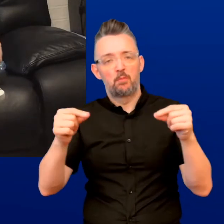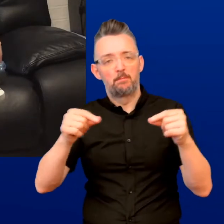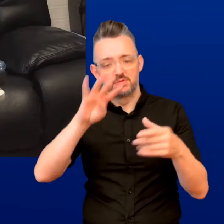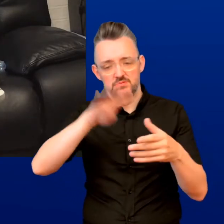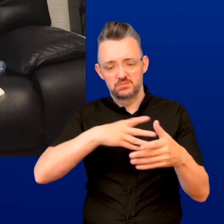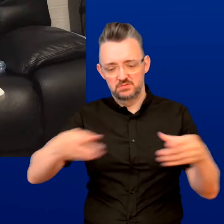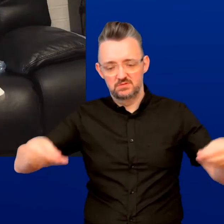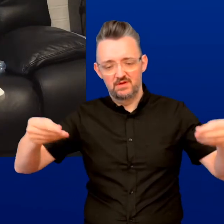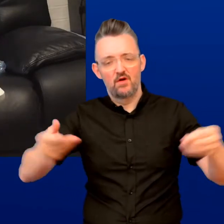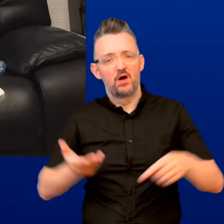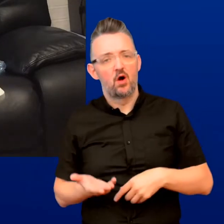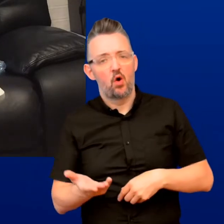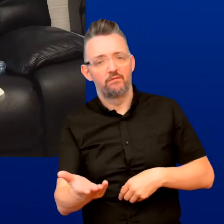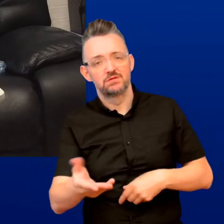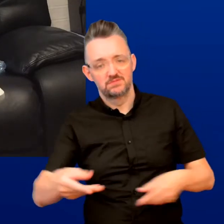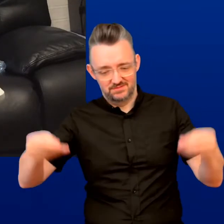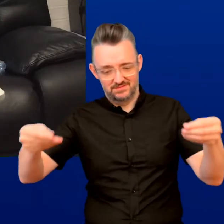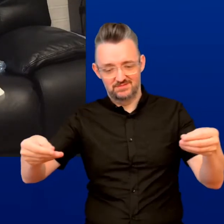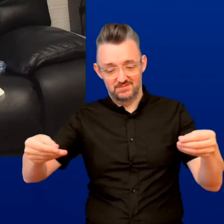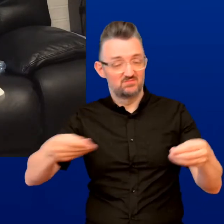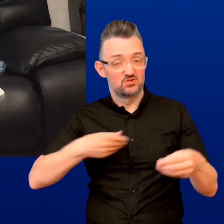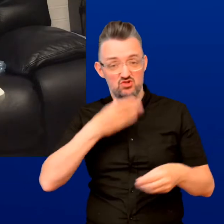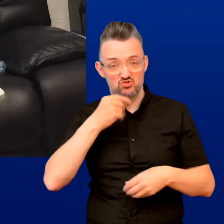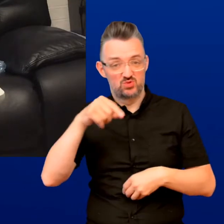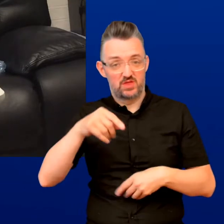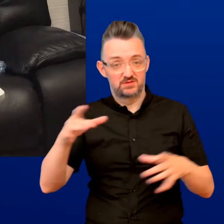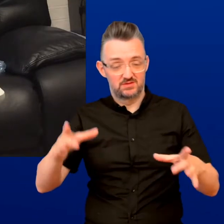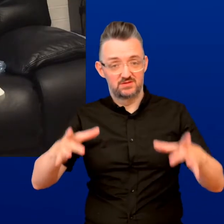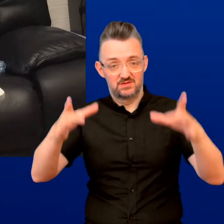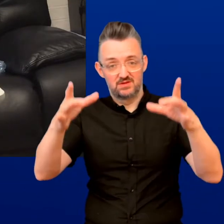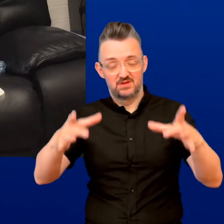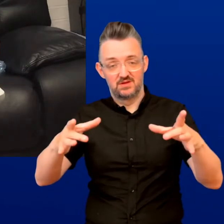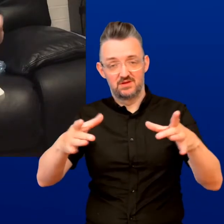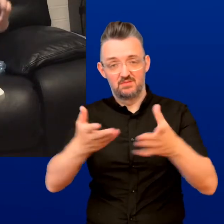get for the oven and I've just stood my bowl on that